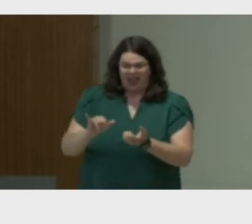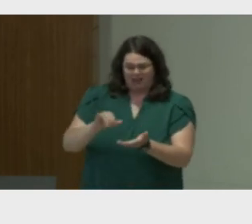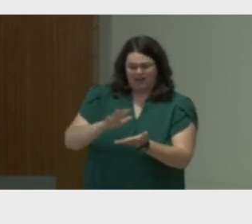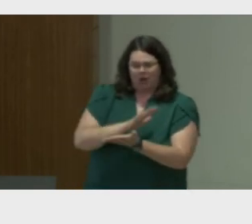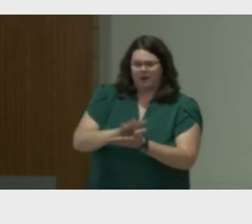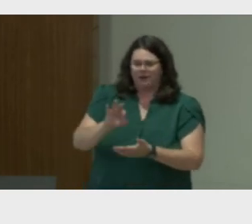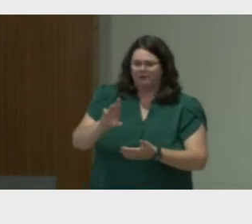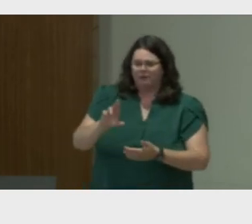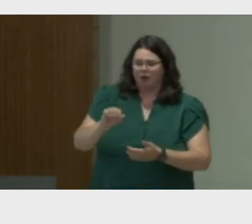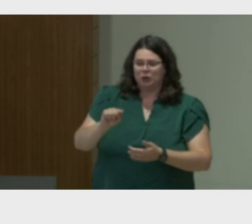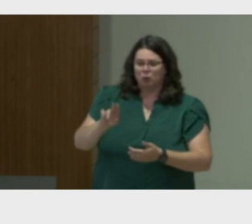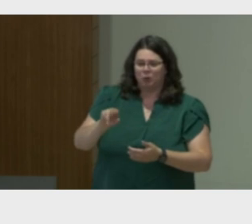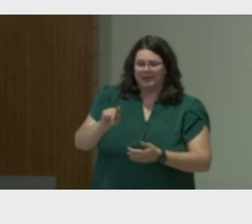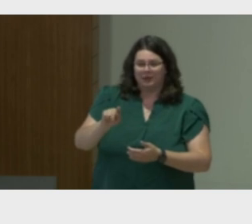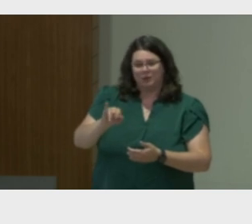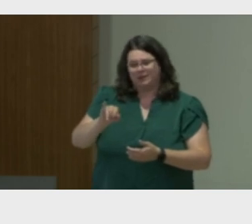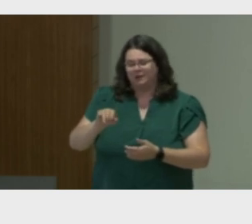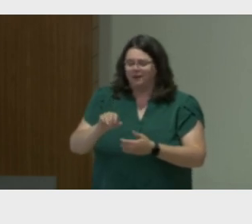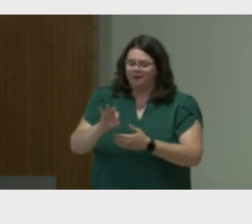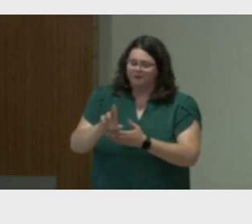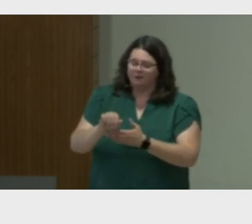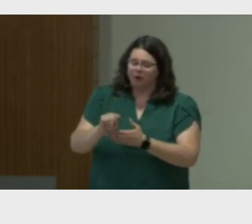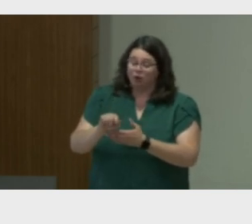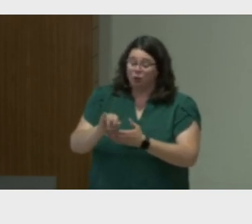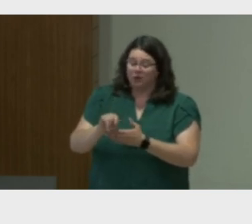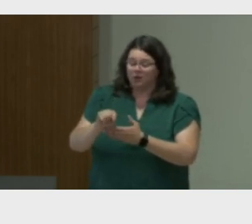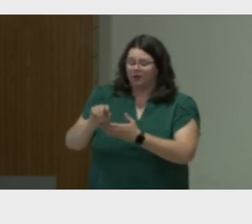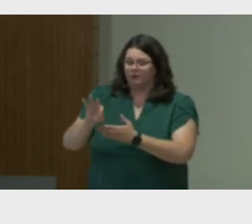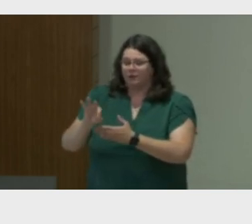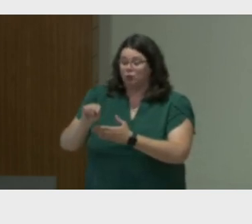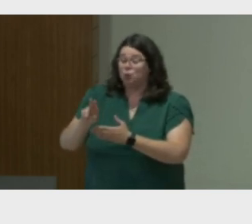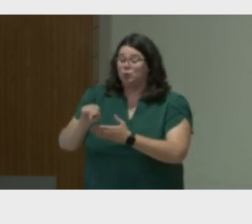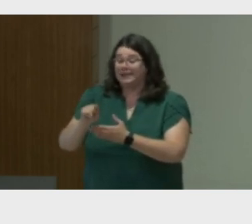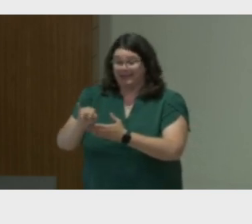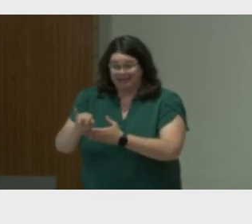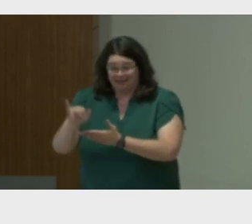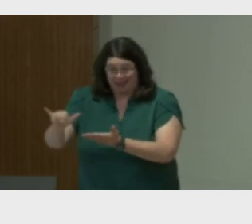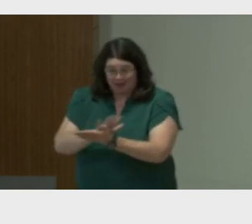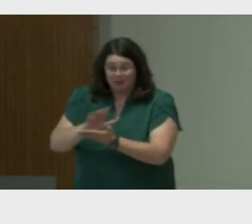brothers and sisters, all, as Francis quoting a much older Francis said.